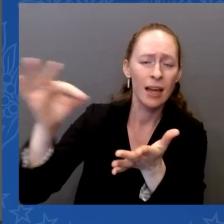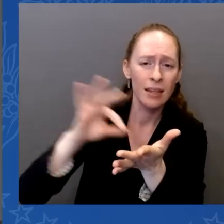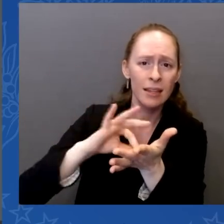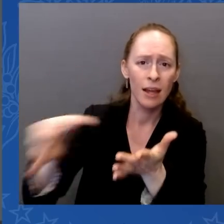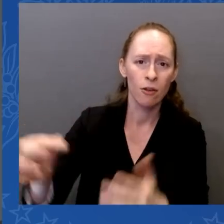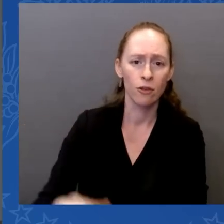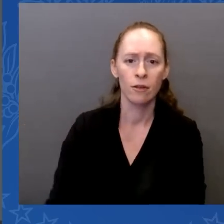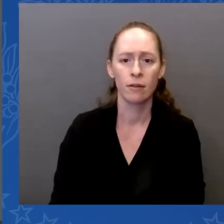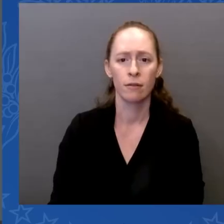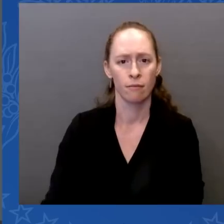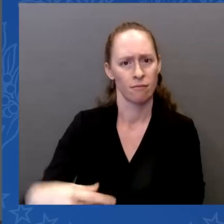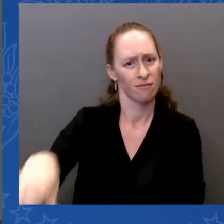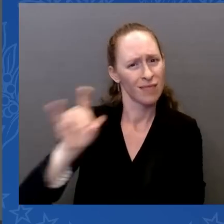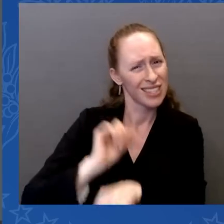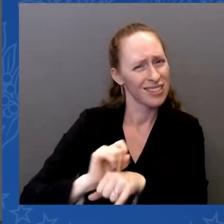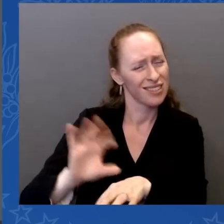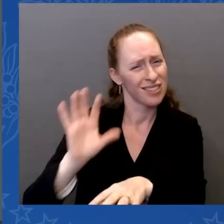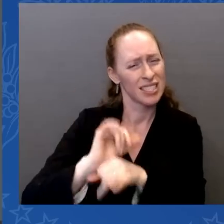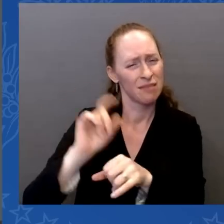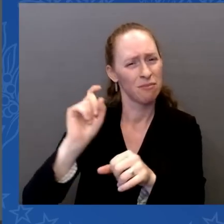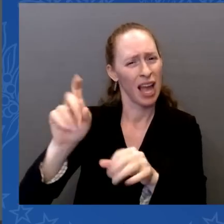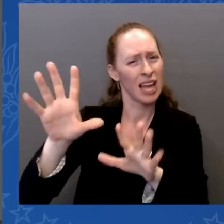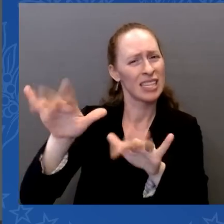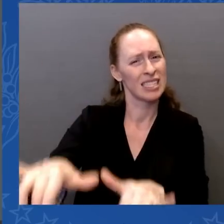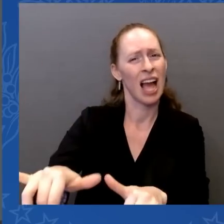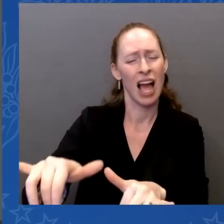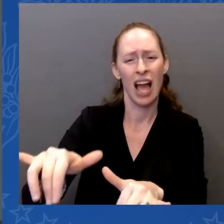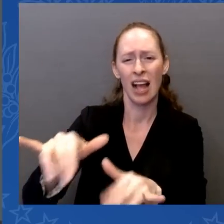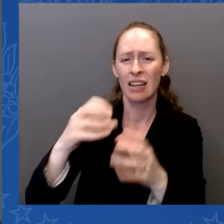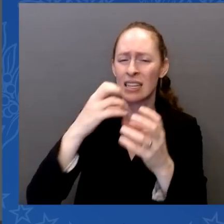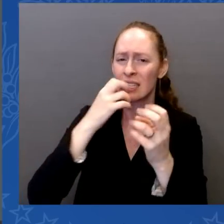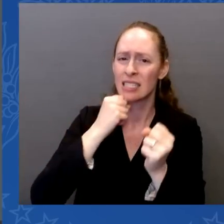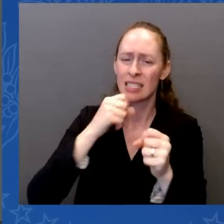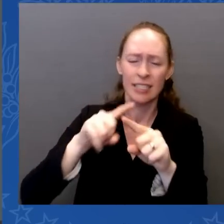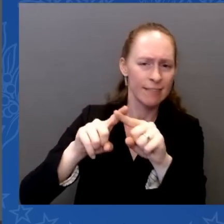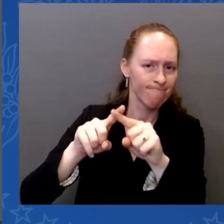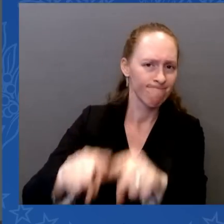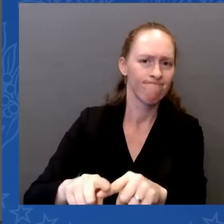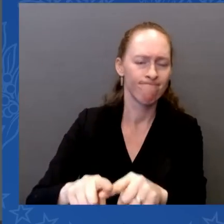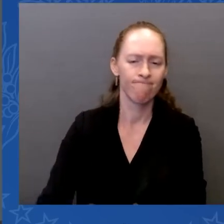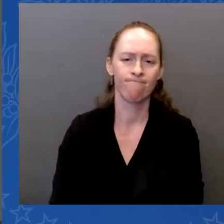talked about the way so many of you at home talk about issues around the kitchen table: